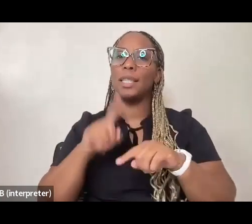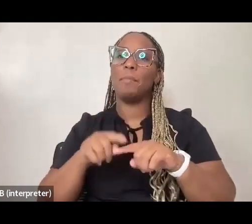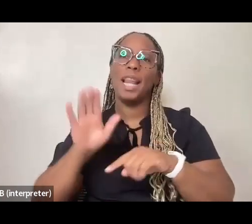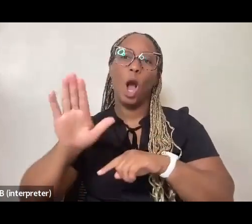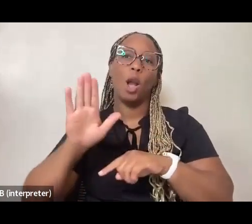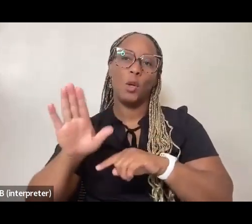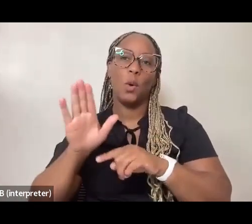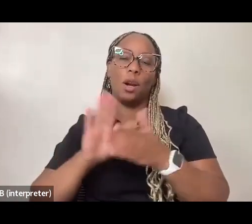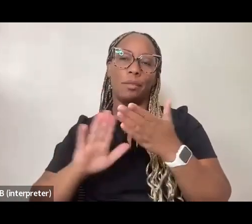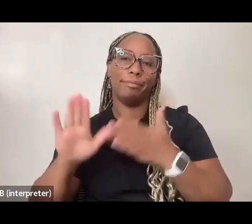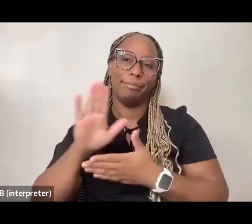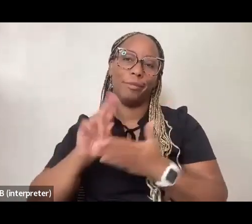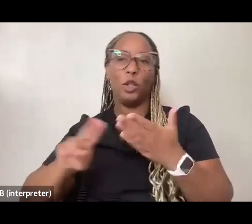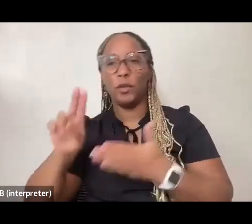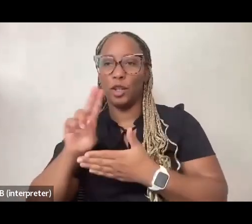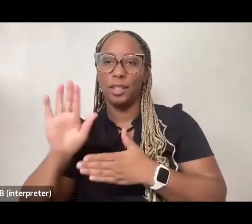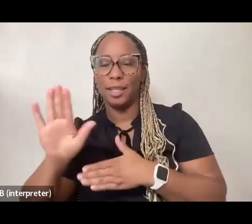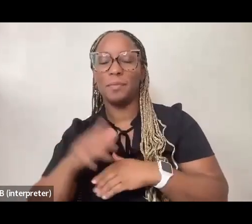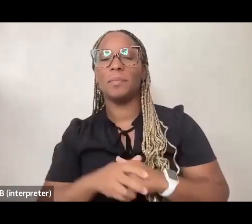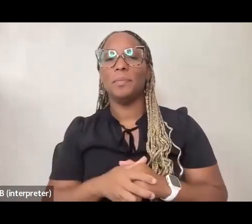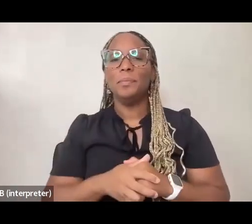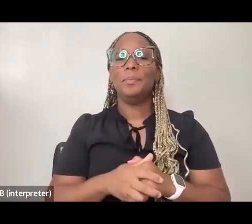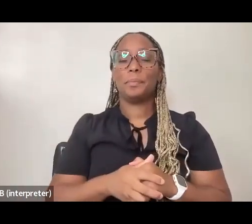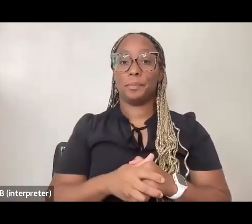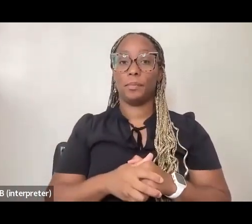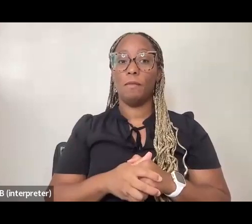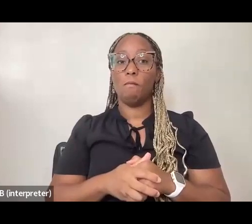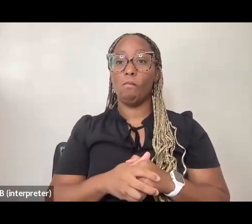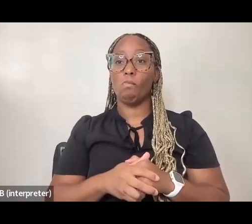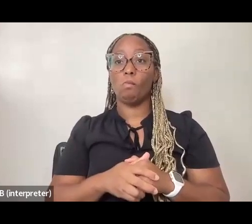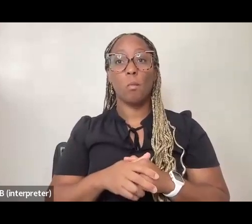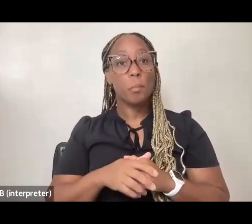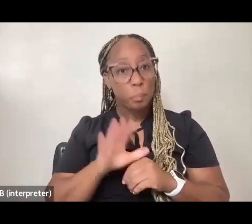would be. One thing to know is that this